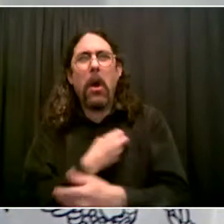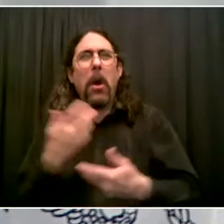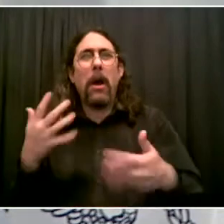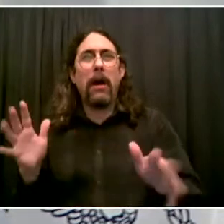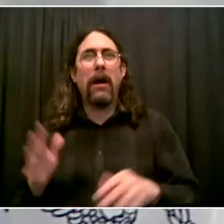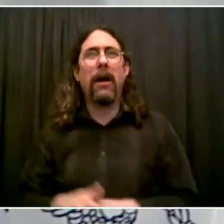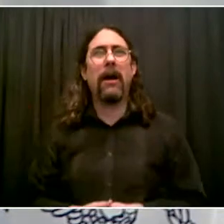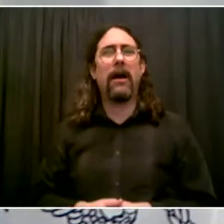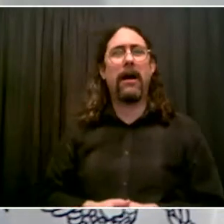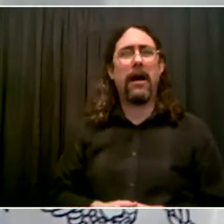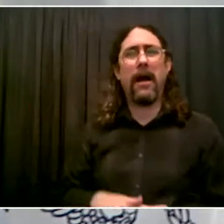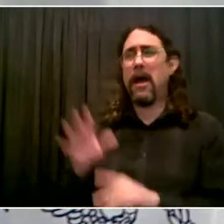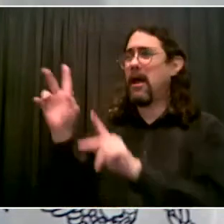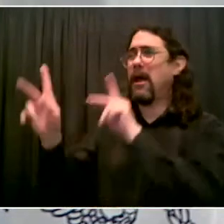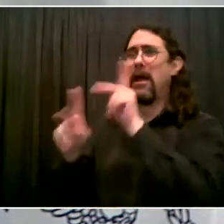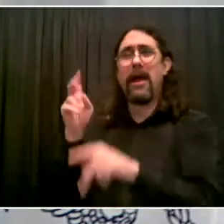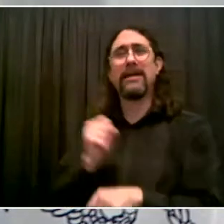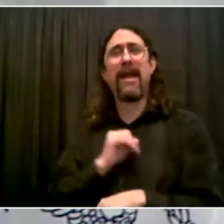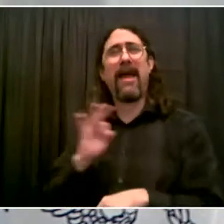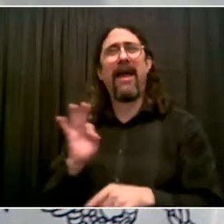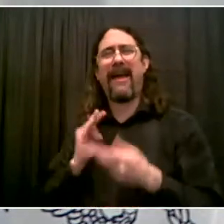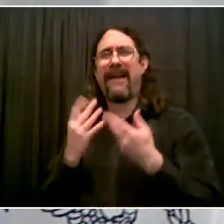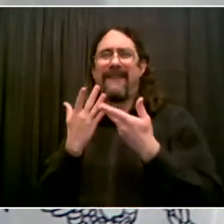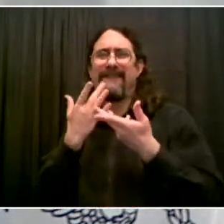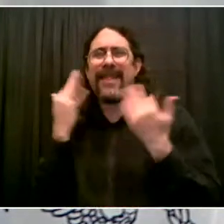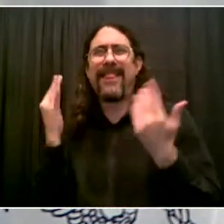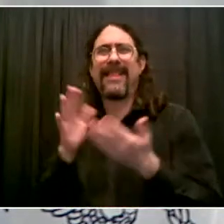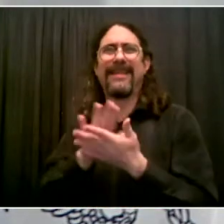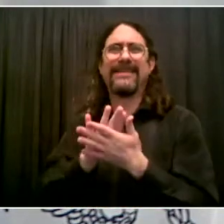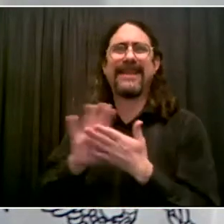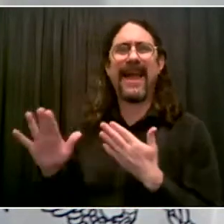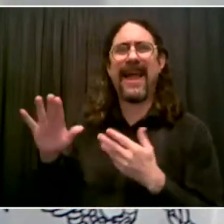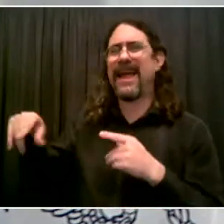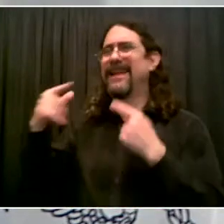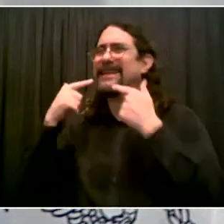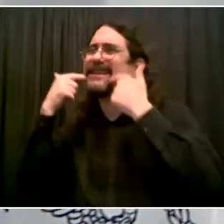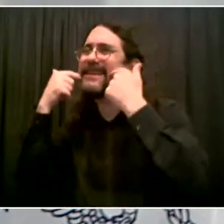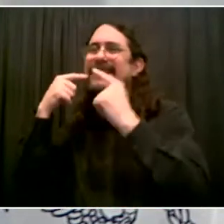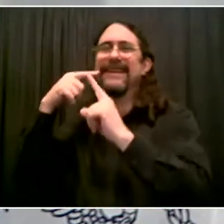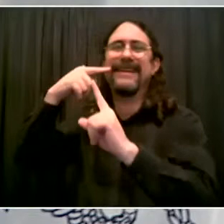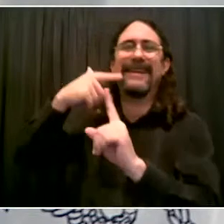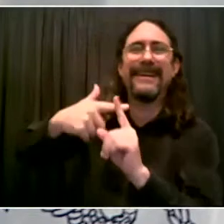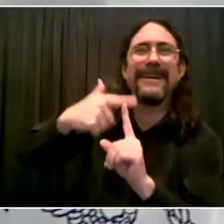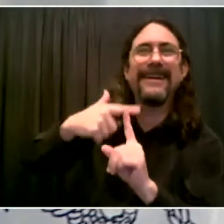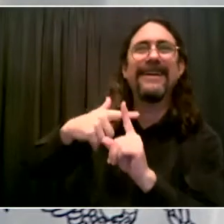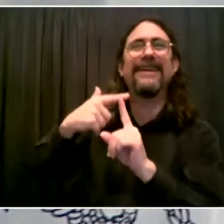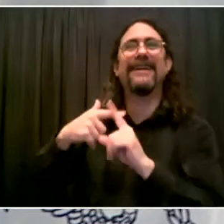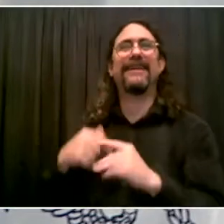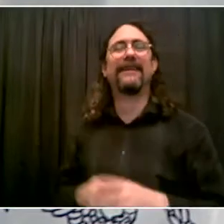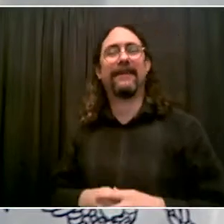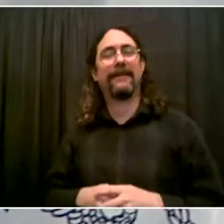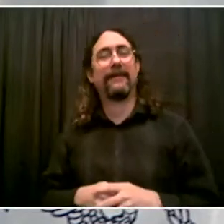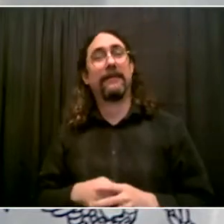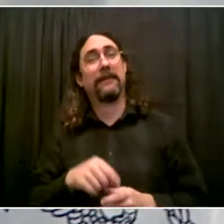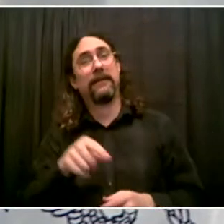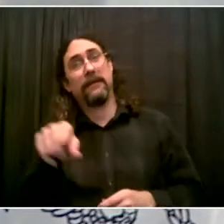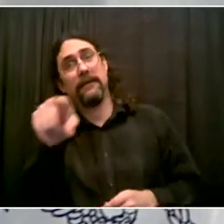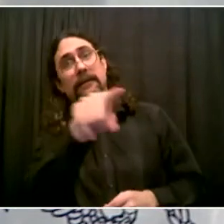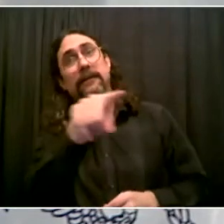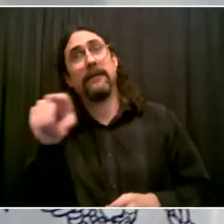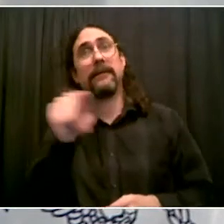IT WAS SO EASY.